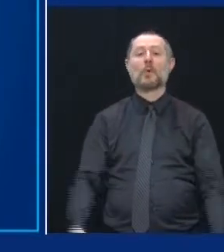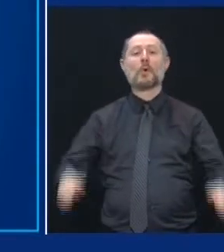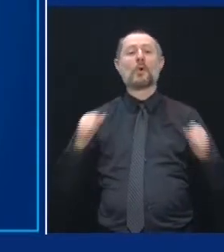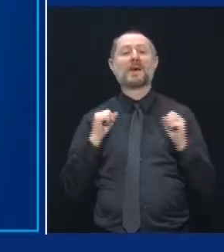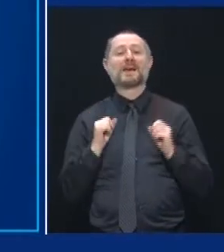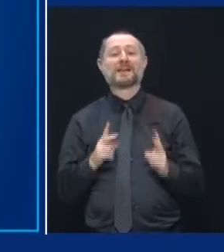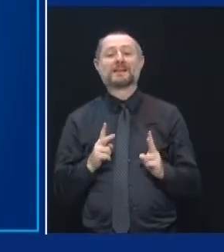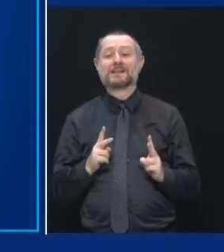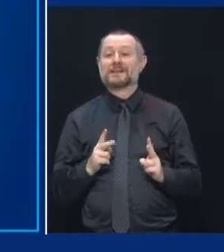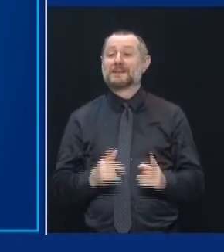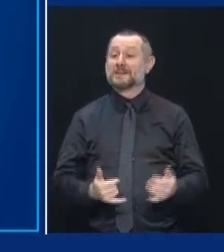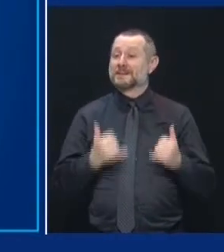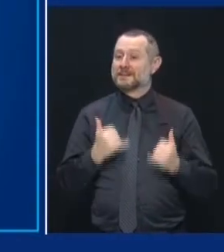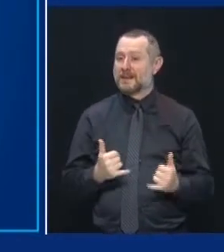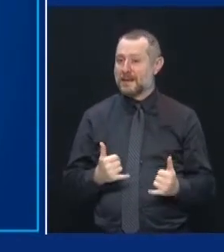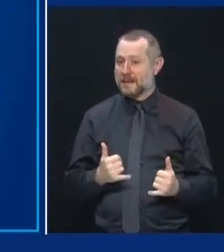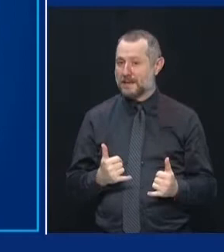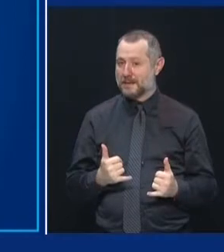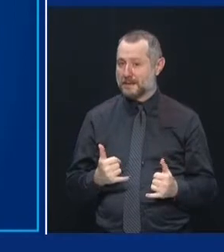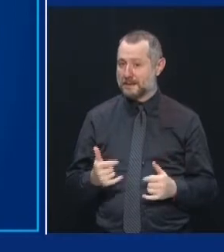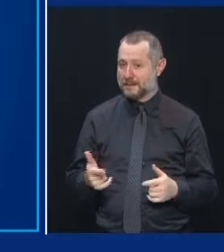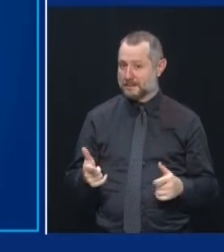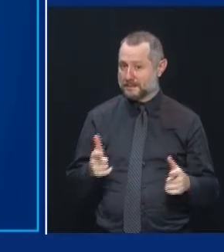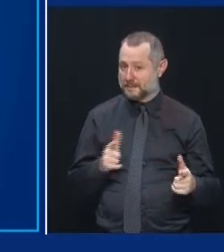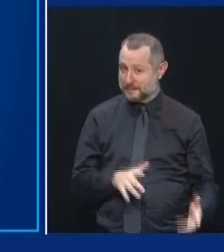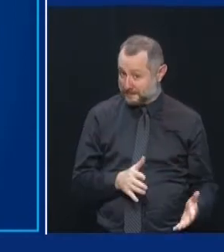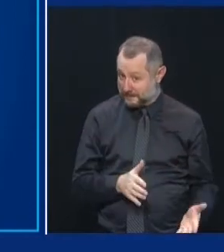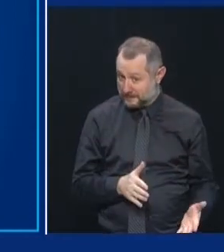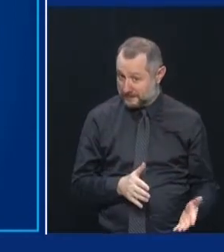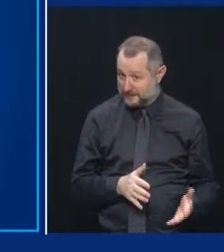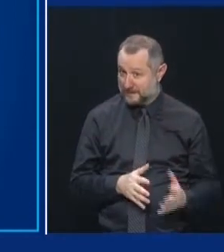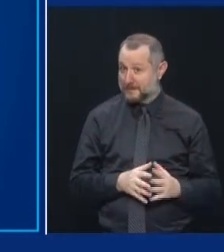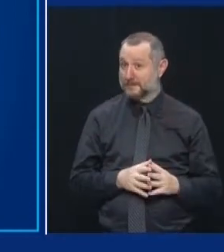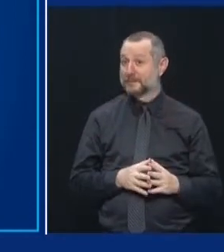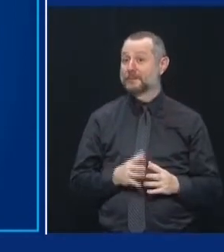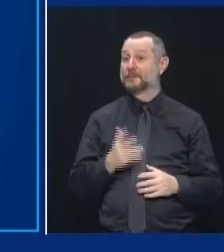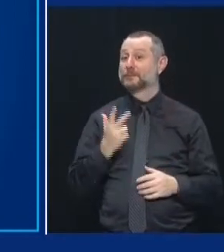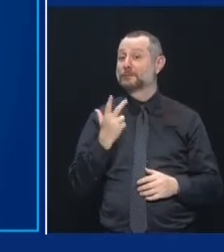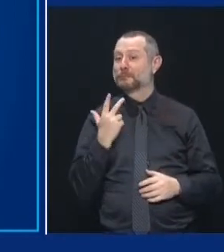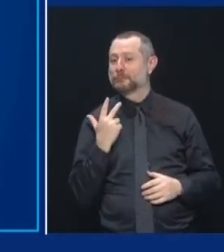THANK YOU, DOCTOR, THANK YOU, MY PLEASURE. THANK YOU, THANK YOU. THANK YOU.